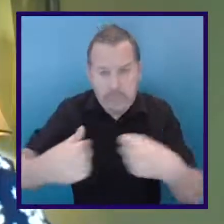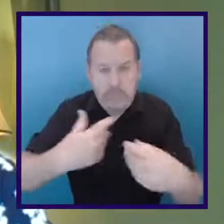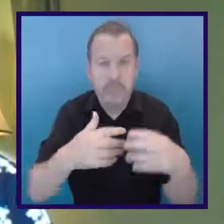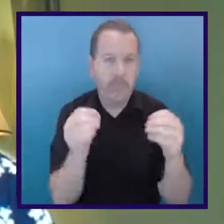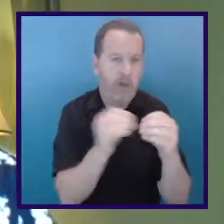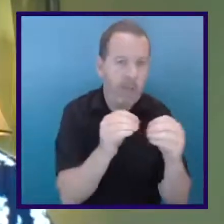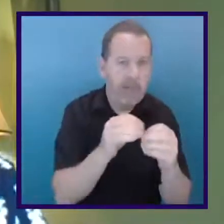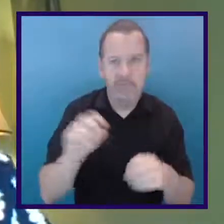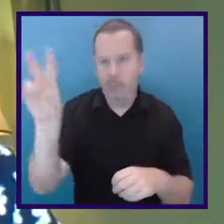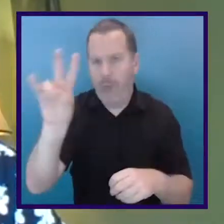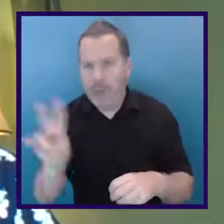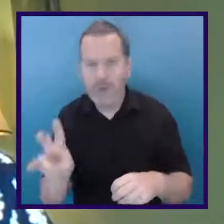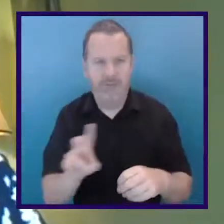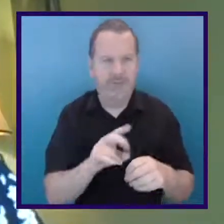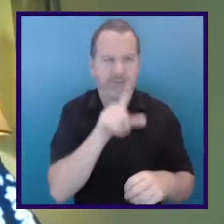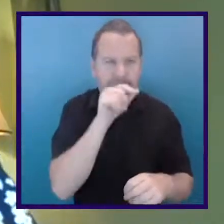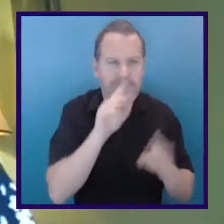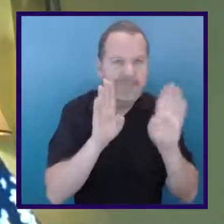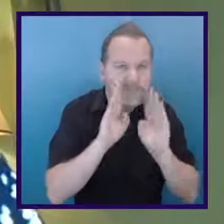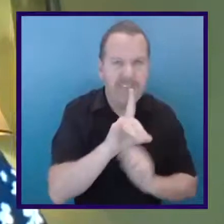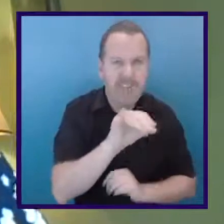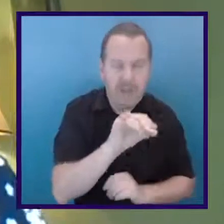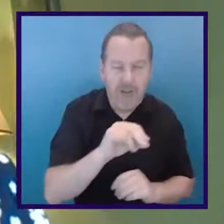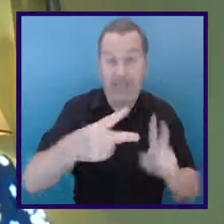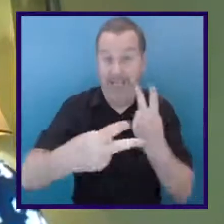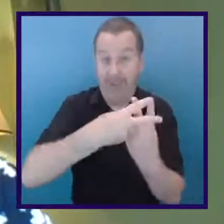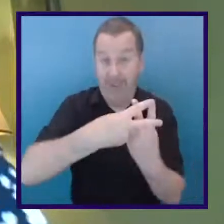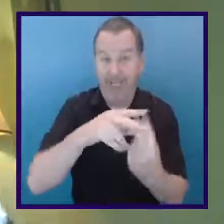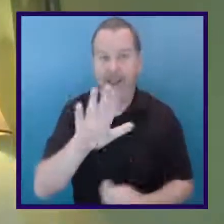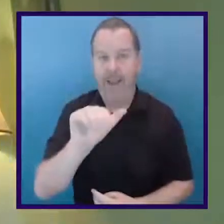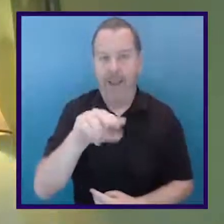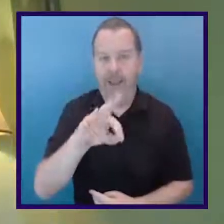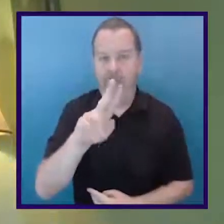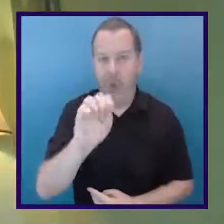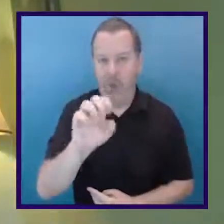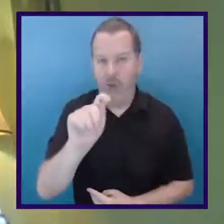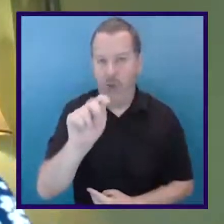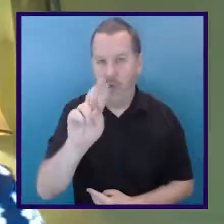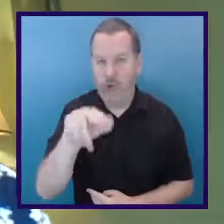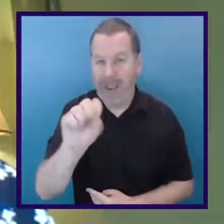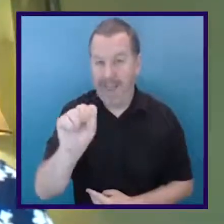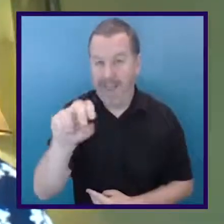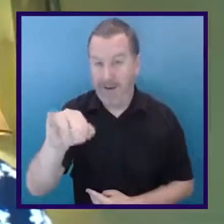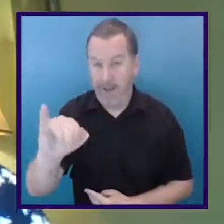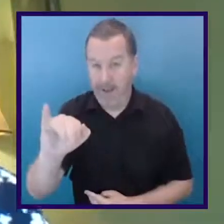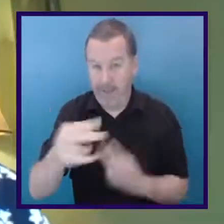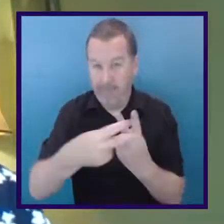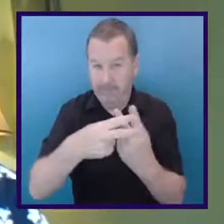So we're going to start then by asking our panellists some questions to introduce the